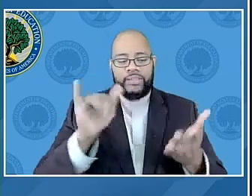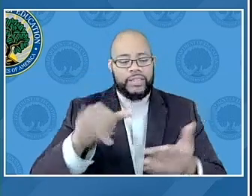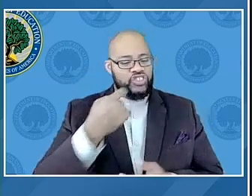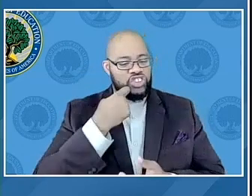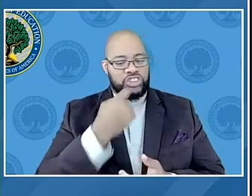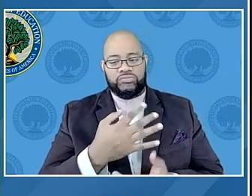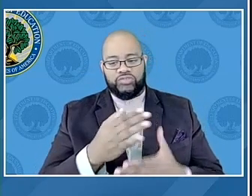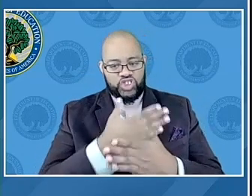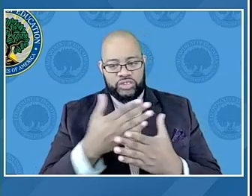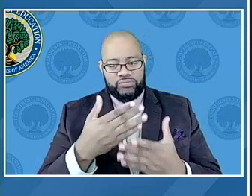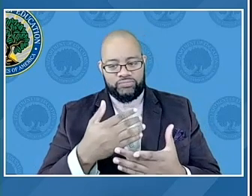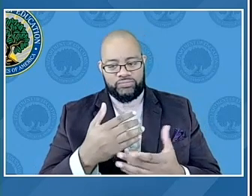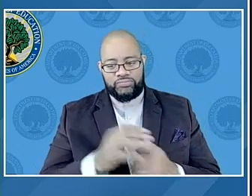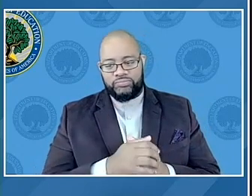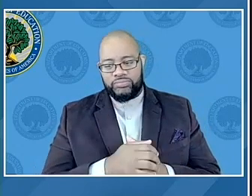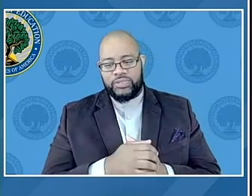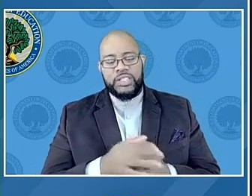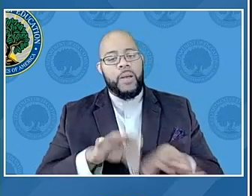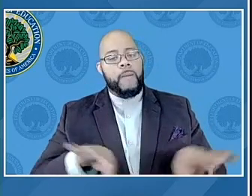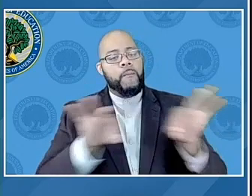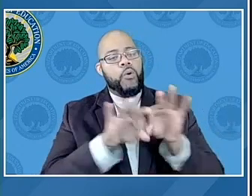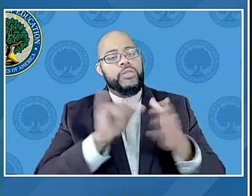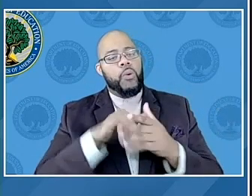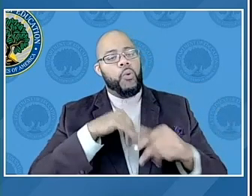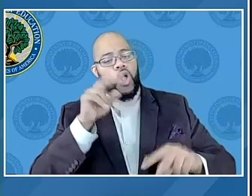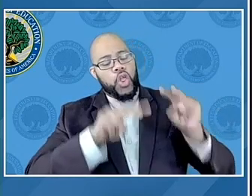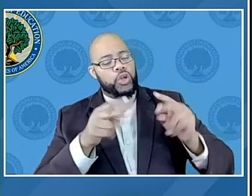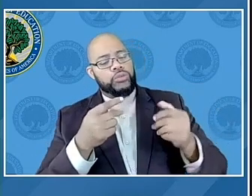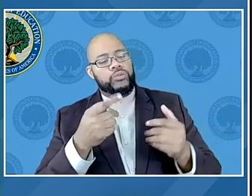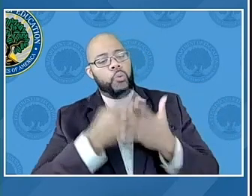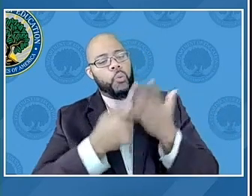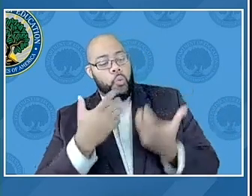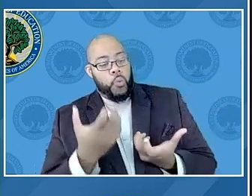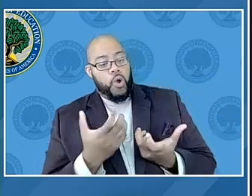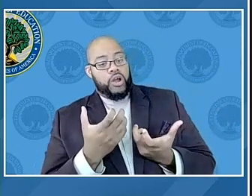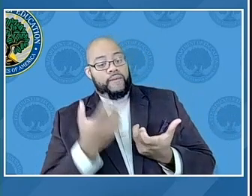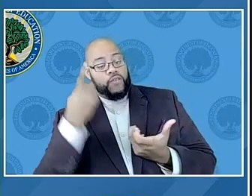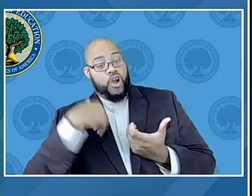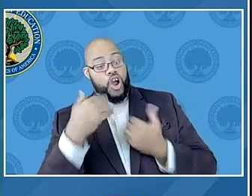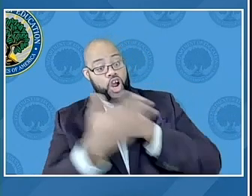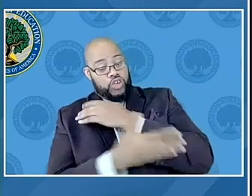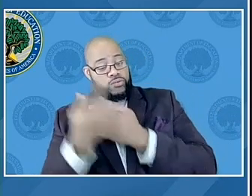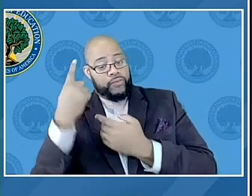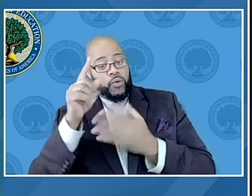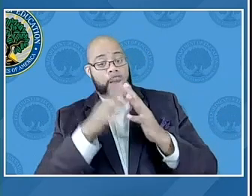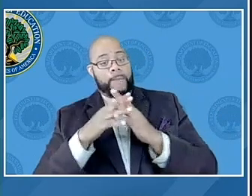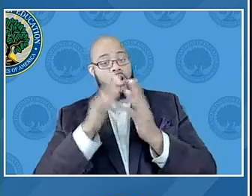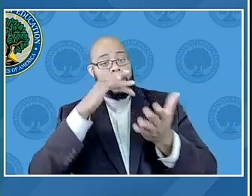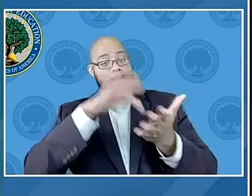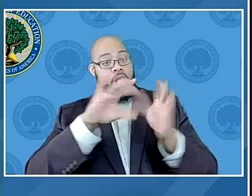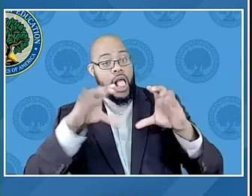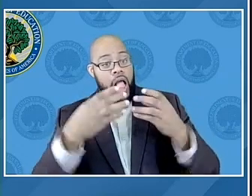It's important that as we look at what we want for our country, for the American middle class, and building it up, that we